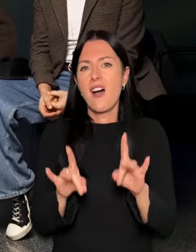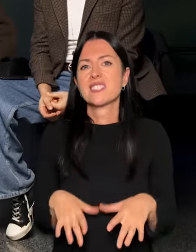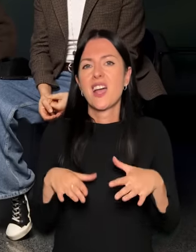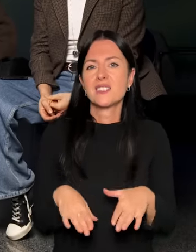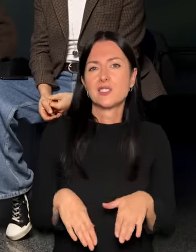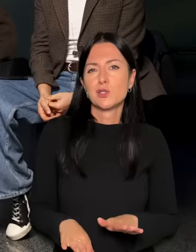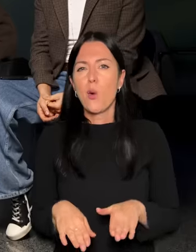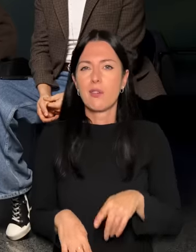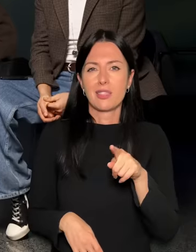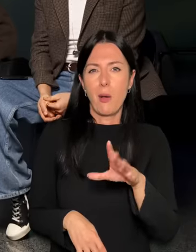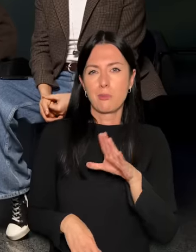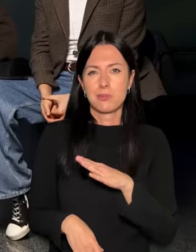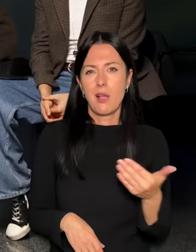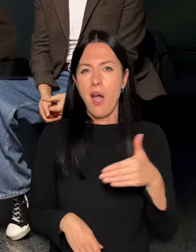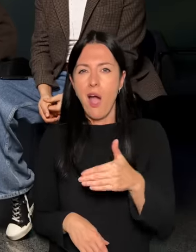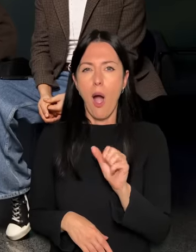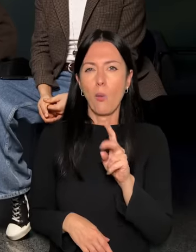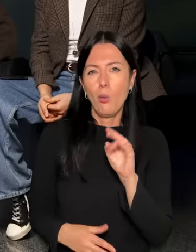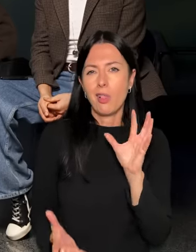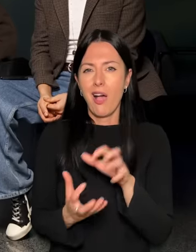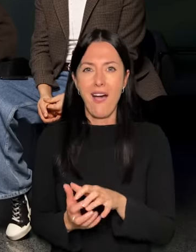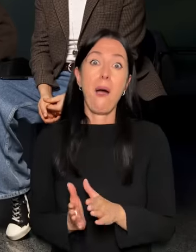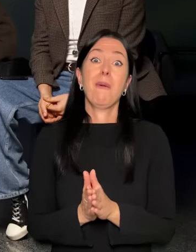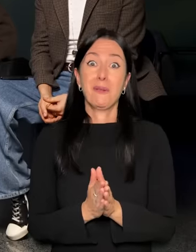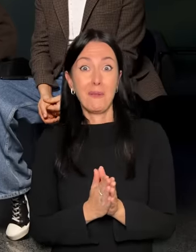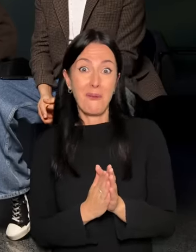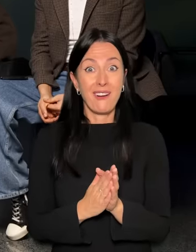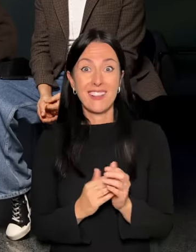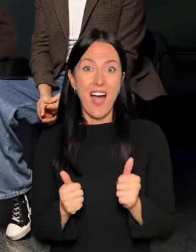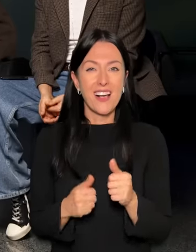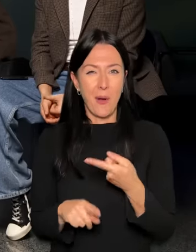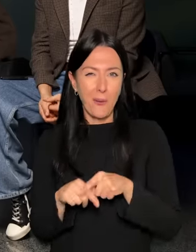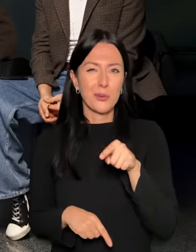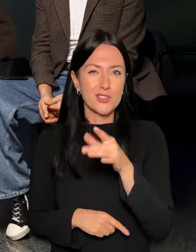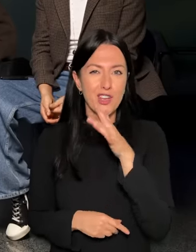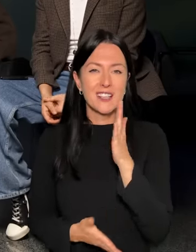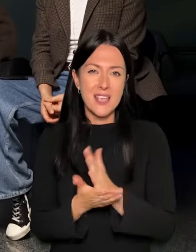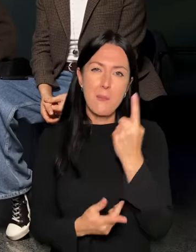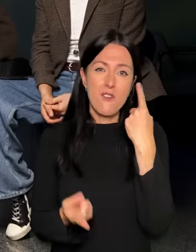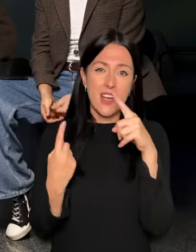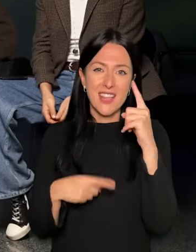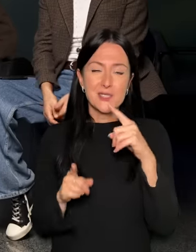like Australian shark surfing. Wow! It's time to get creative here.